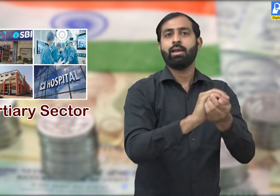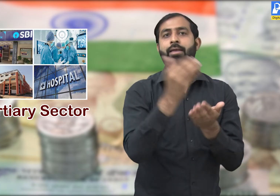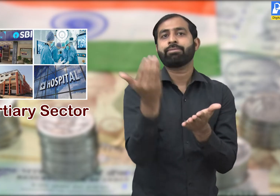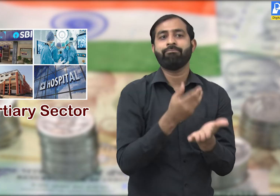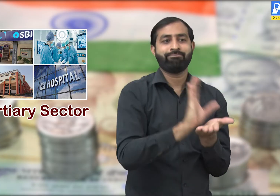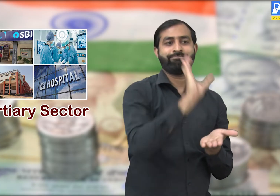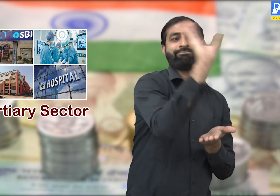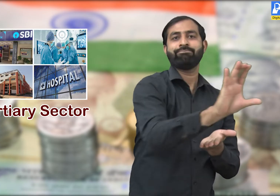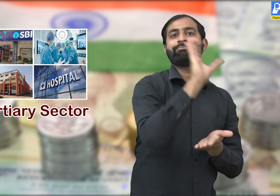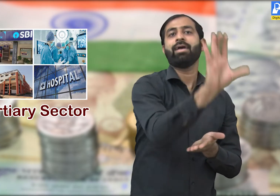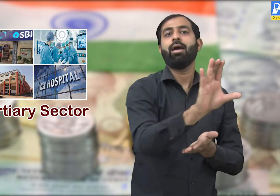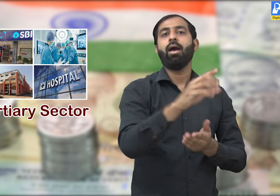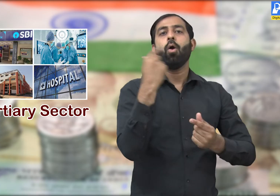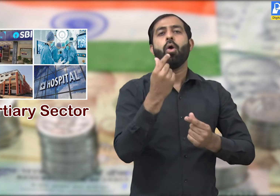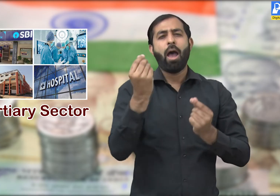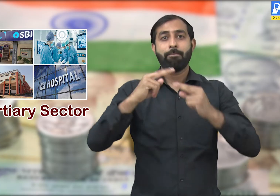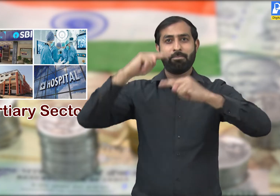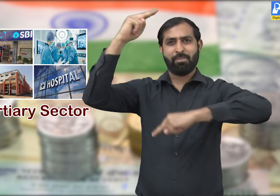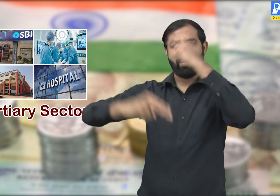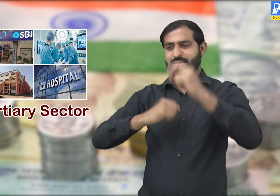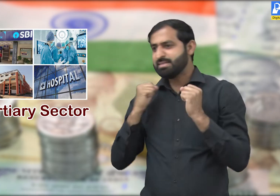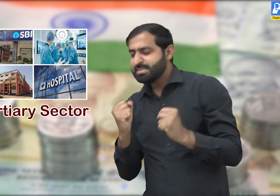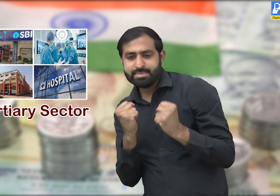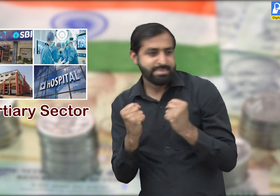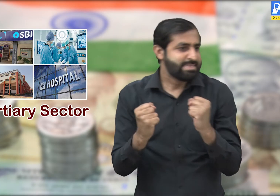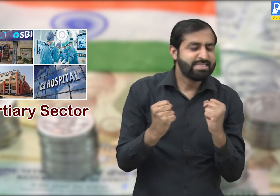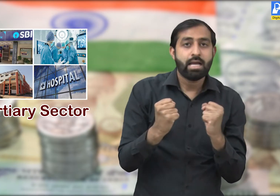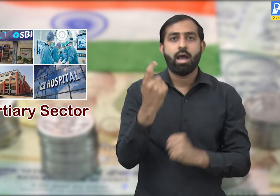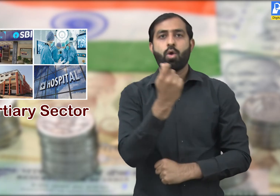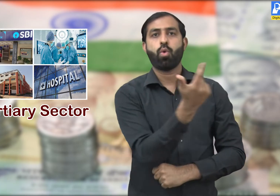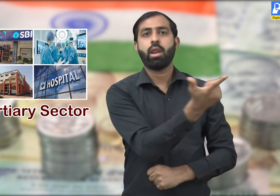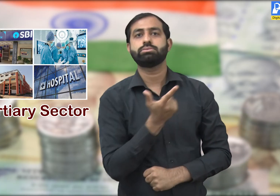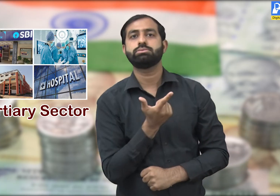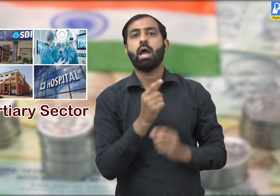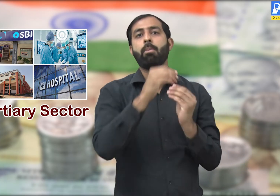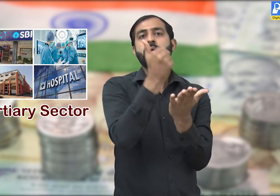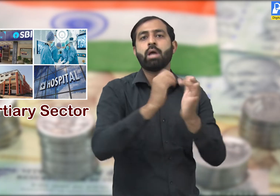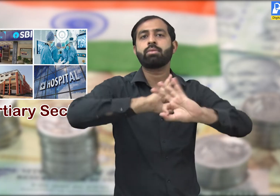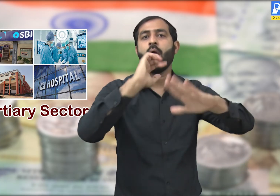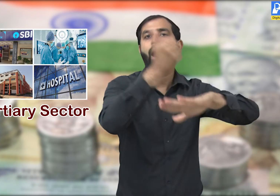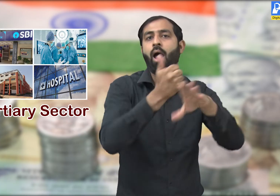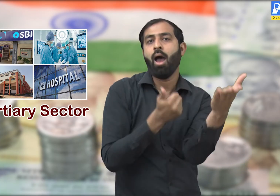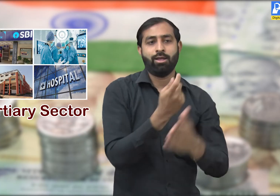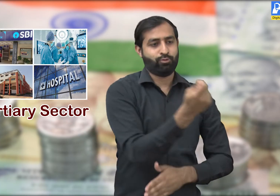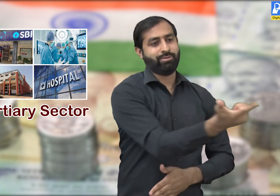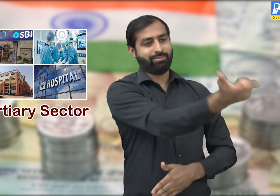up people deposit the extra earnings in the banks for safety and future use if an individual